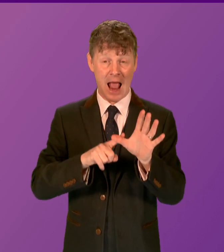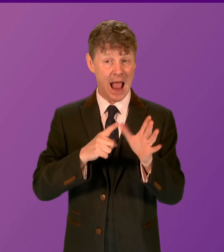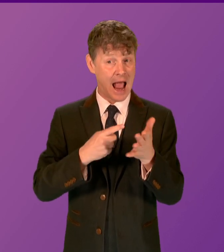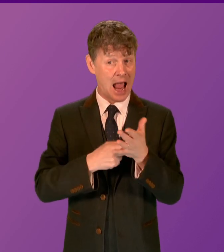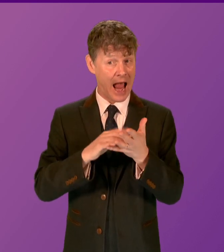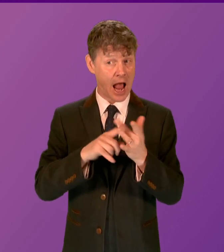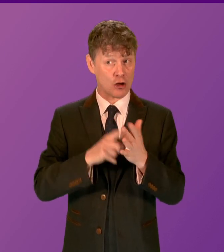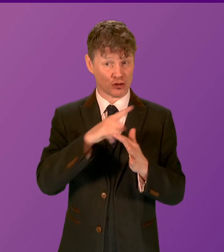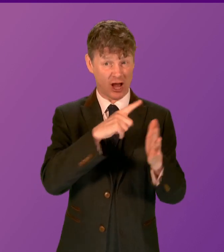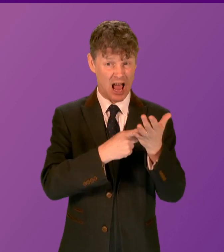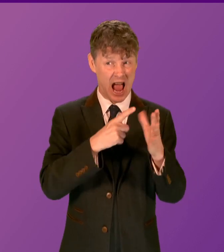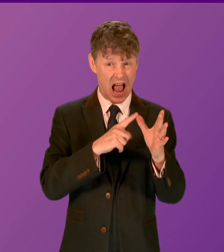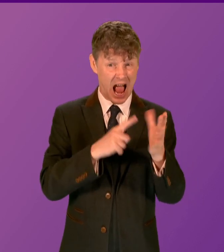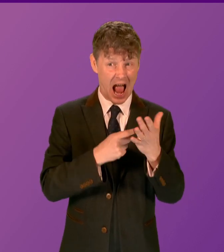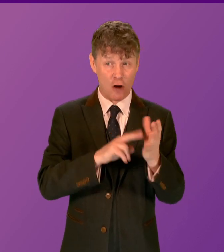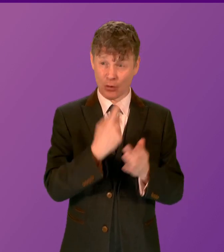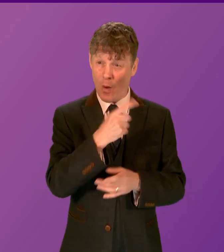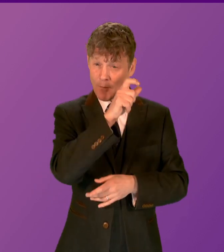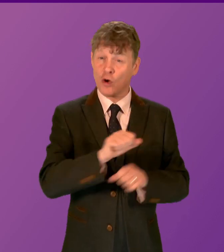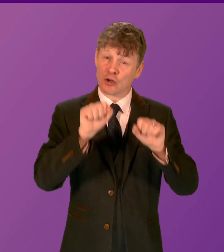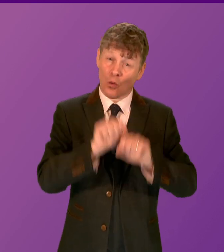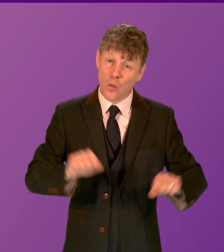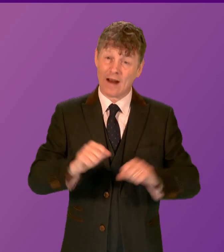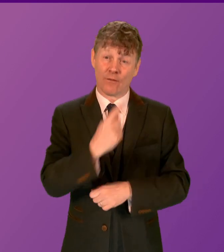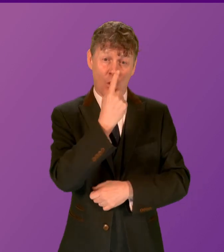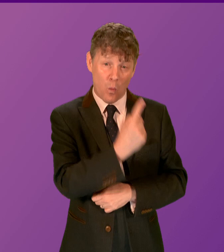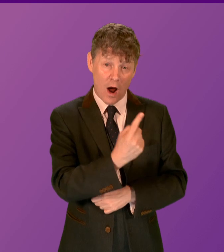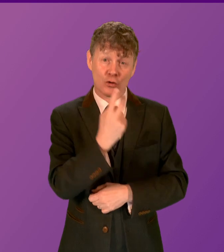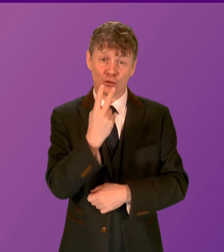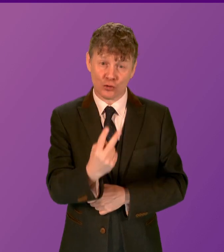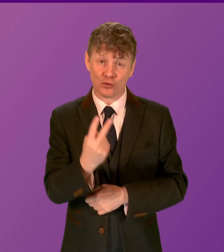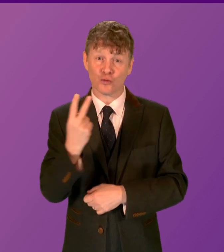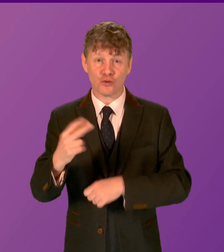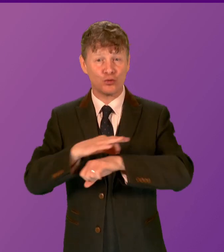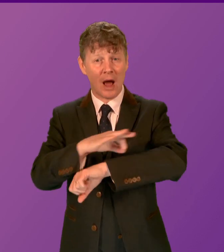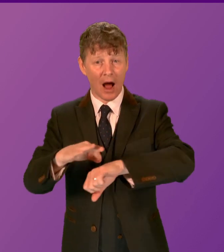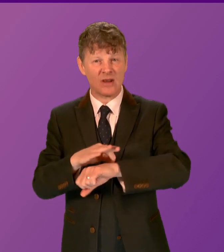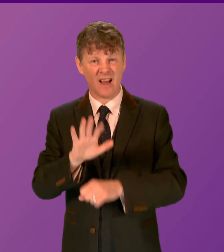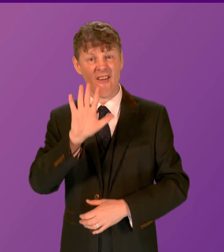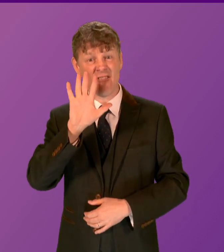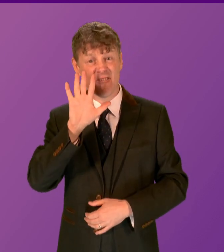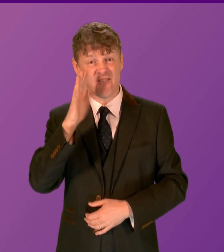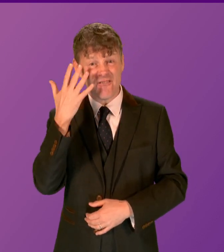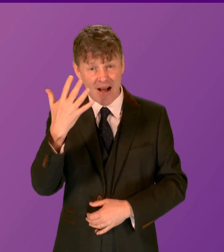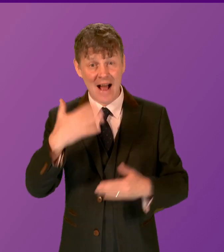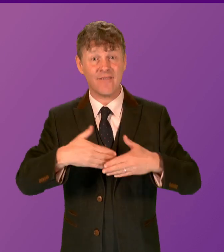waited at A and E for 122 hours—that is five days. At Borders general hospital, the wait was 88 hours.